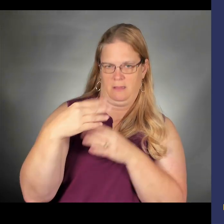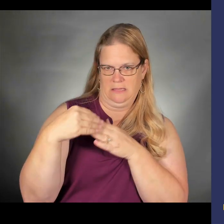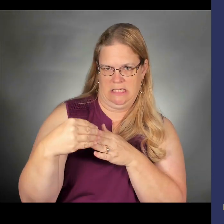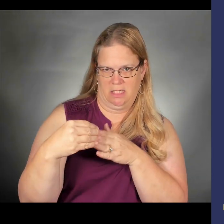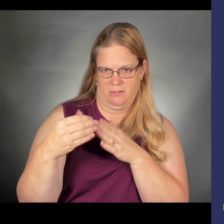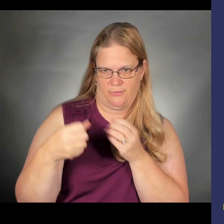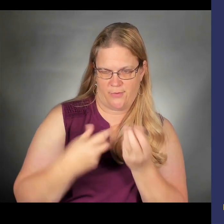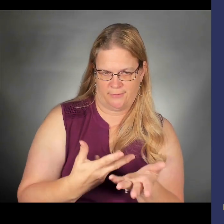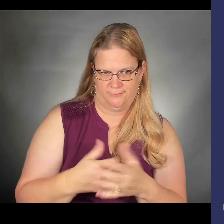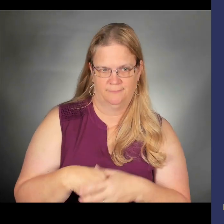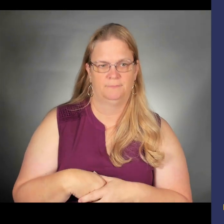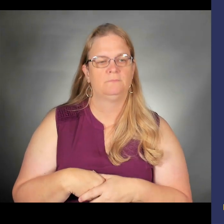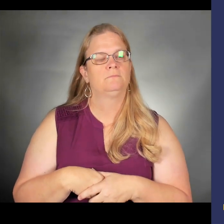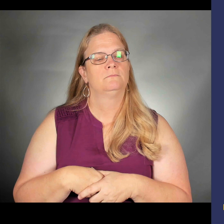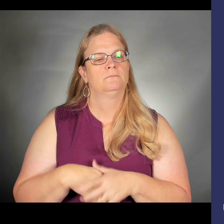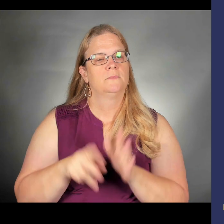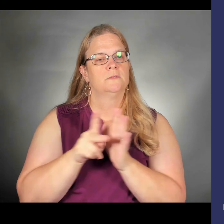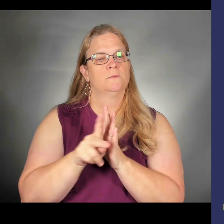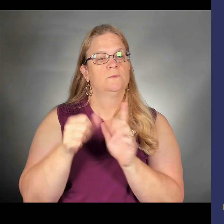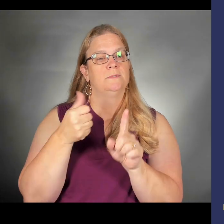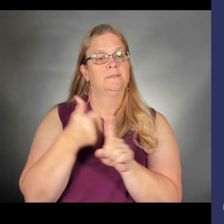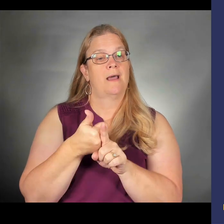Here in the state of Texas, it's the second leading cause.